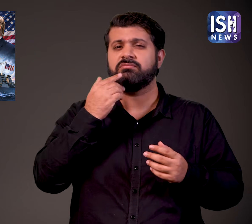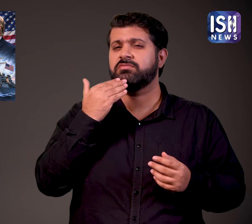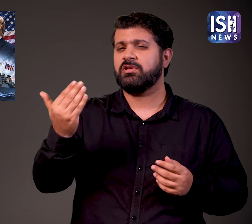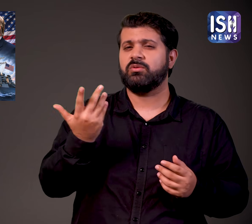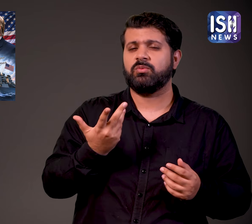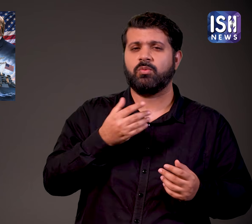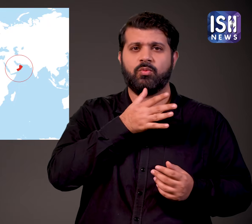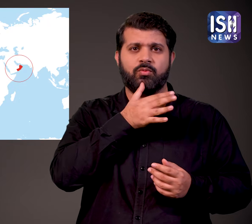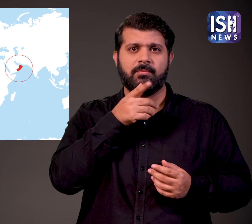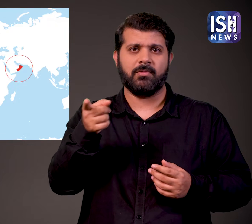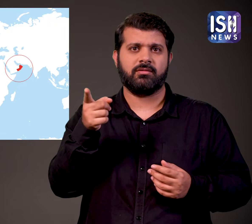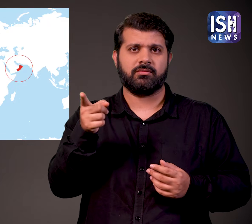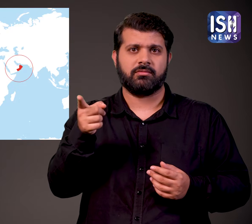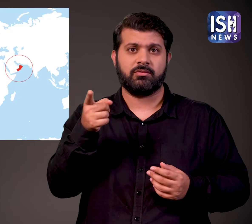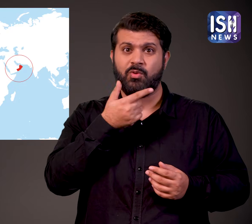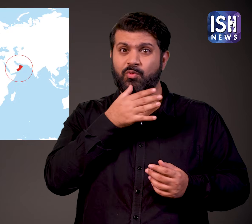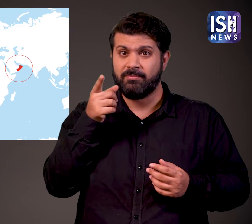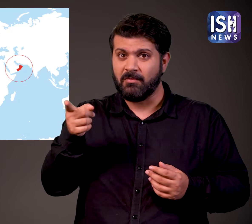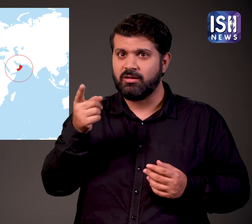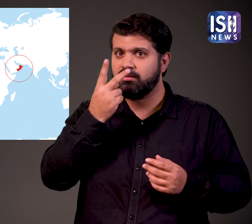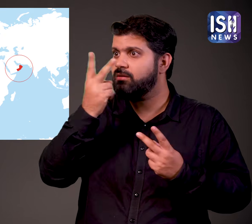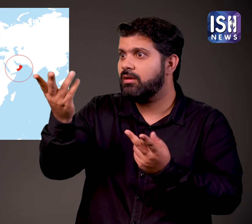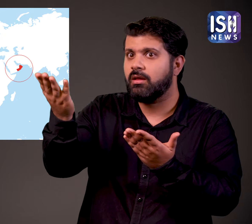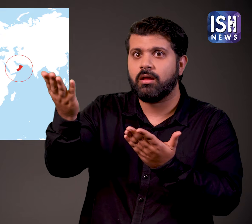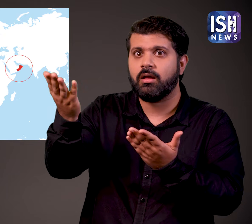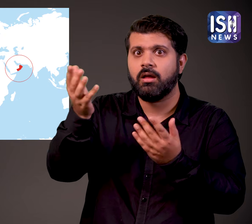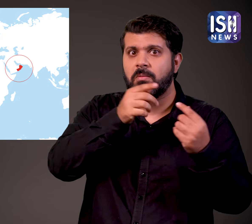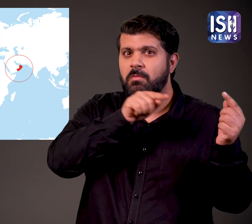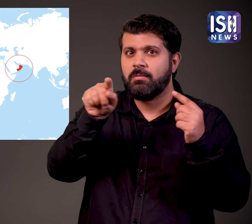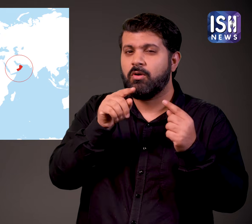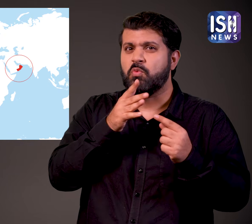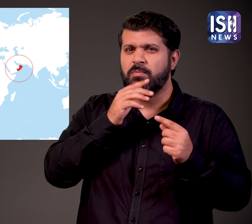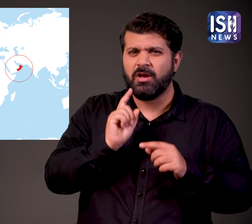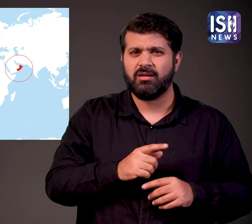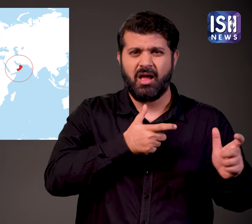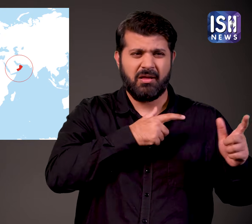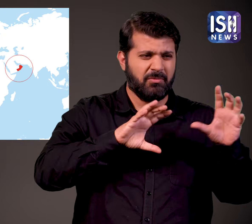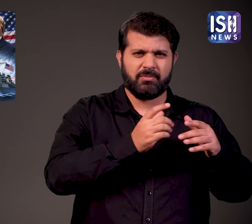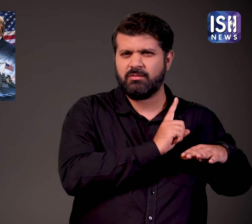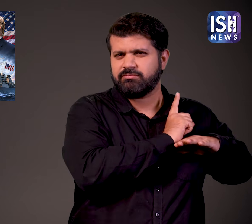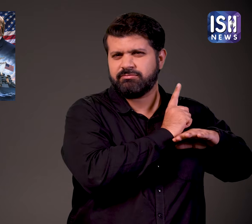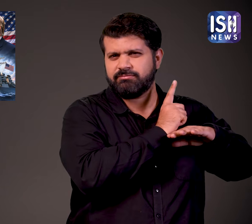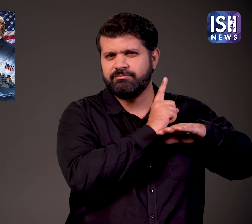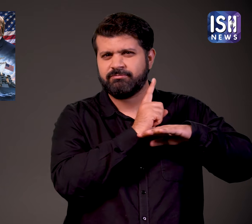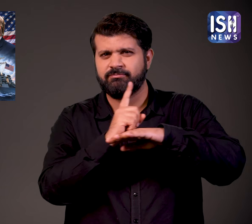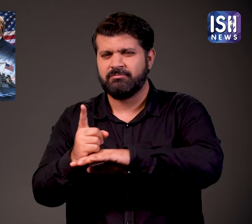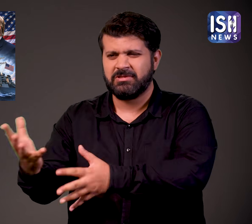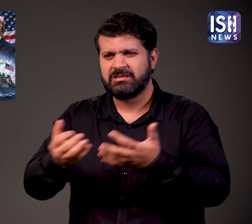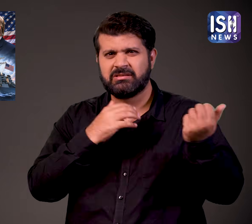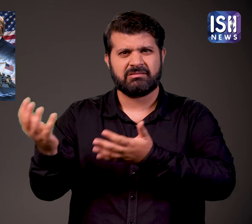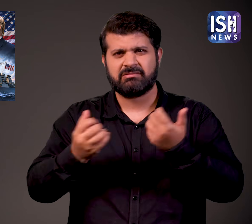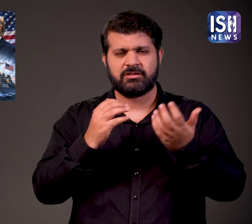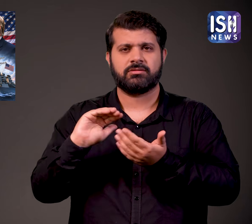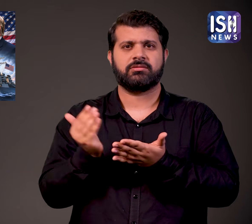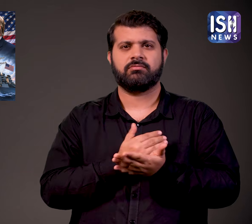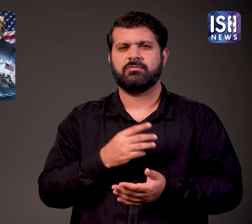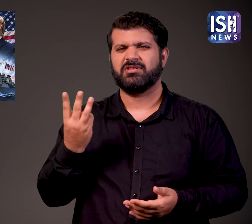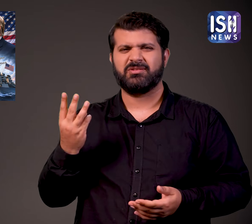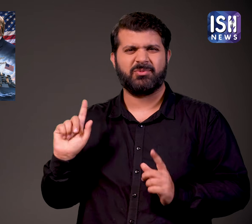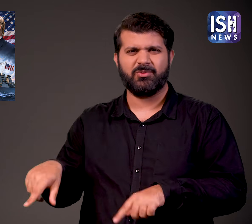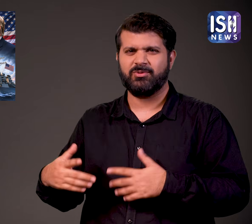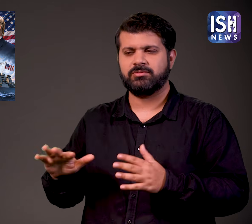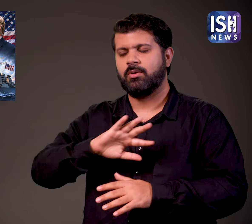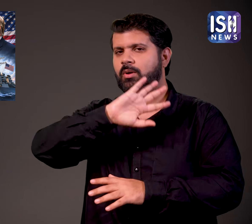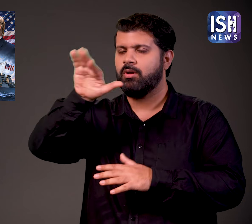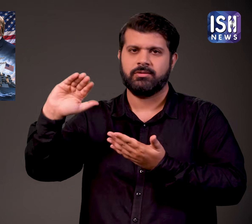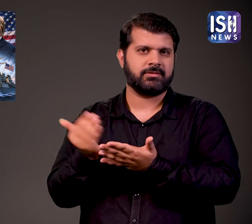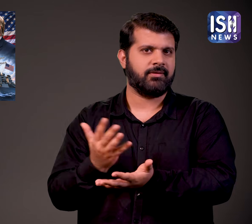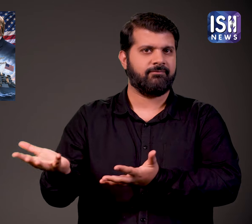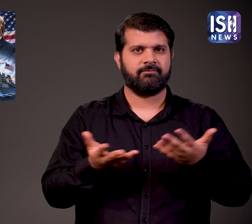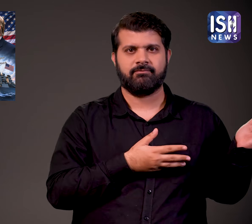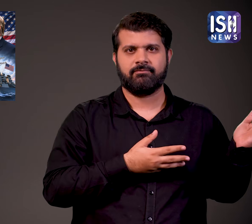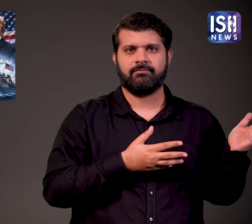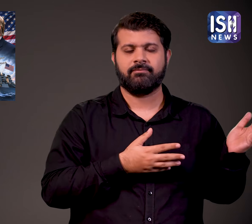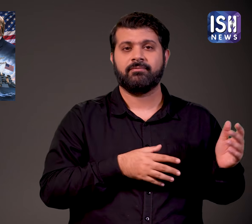Thankfully, Oman helped India during this difficult time, as Omani military helicopters rushed to the rescue and saved the Indian sailors.